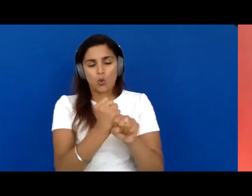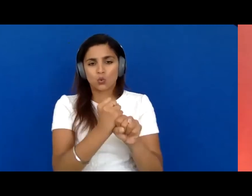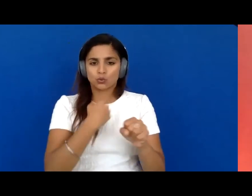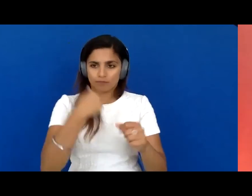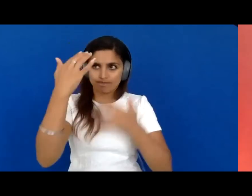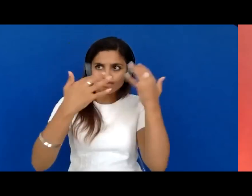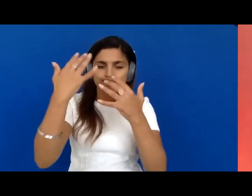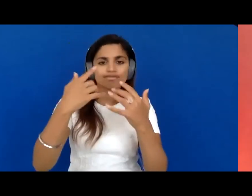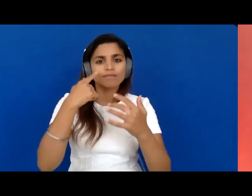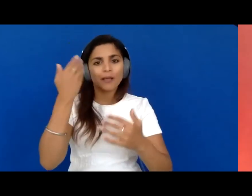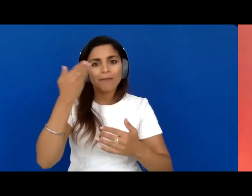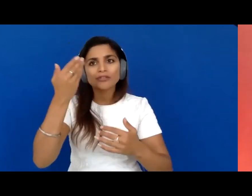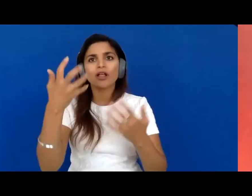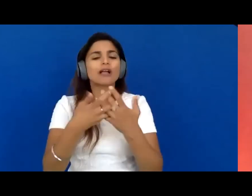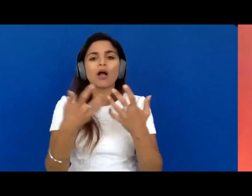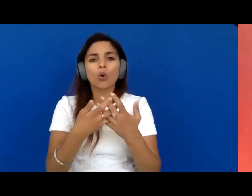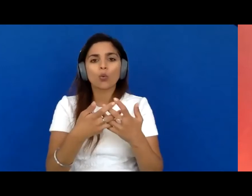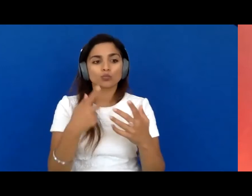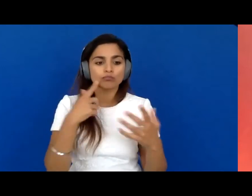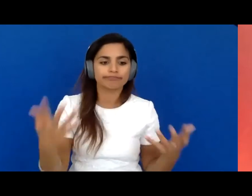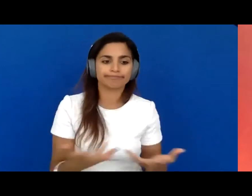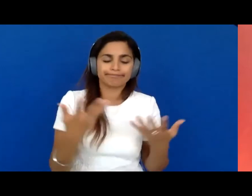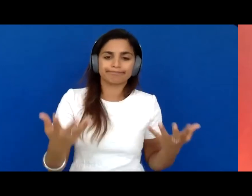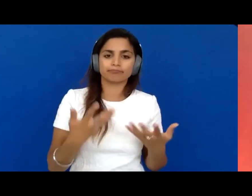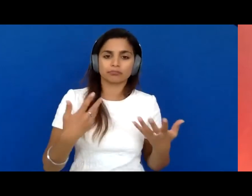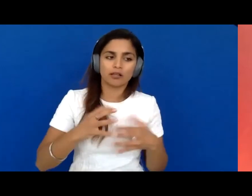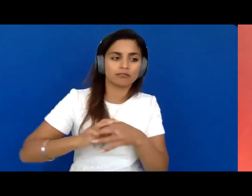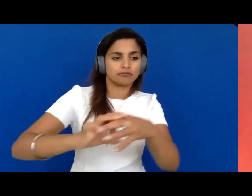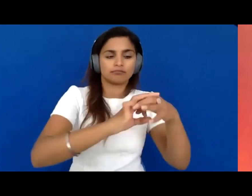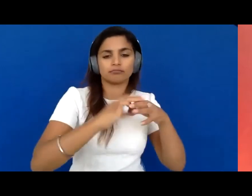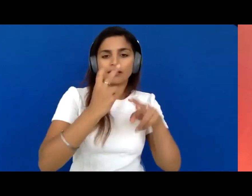worlds of collective care built on a laboratory practice praxis from all